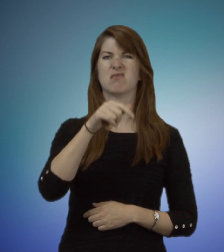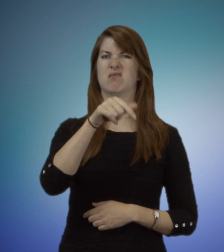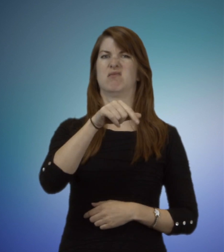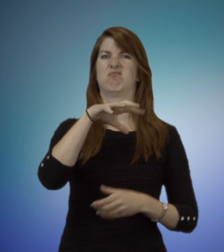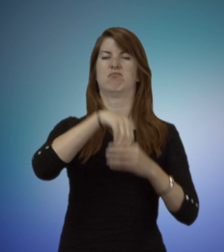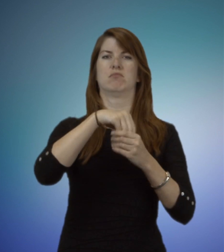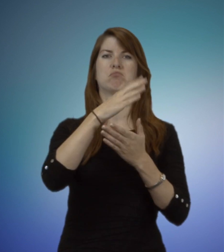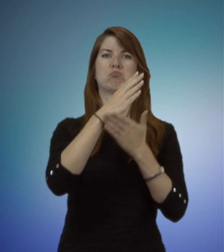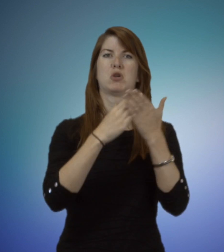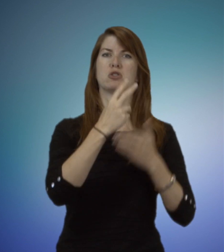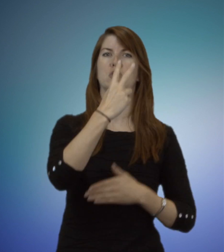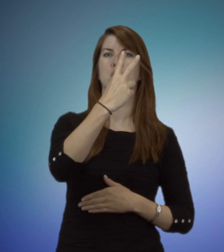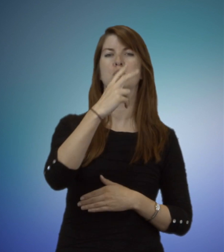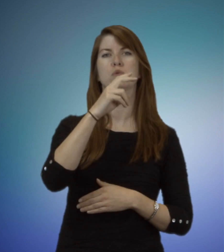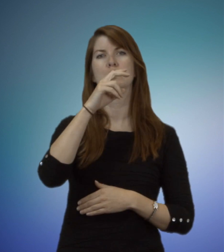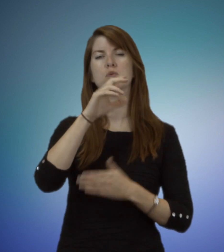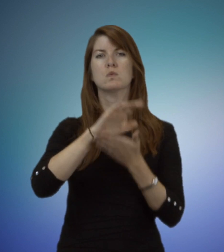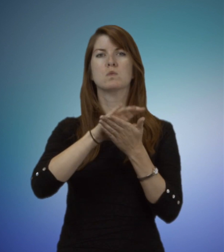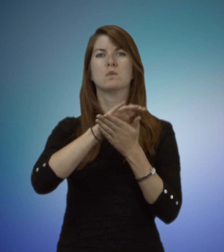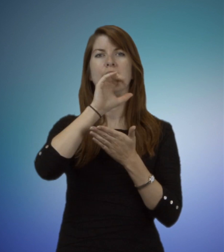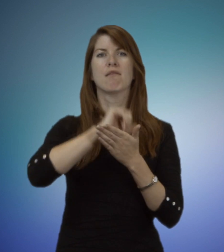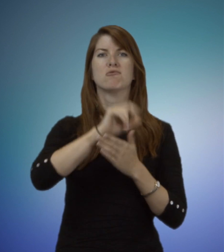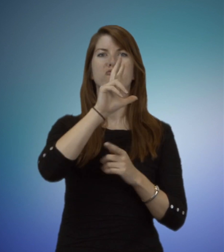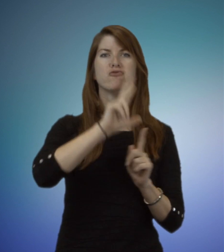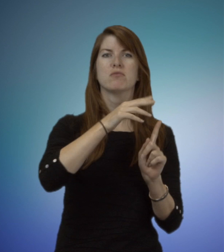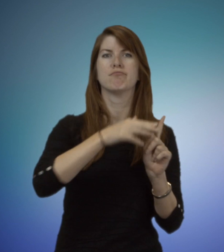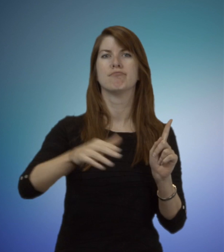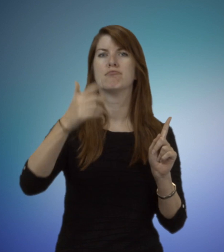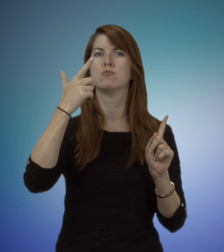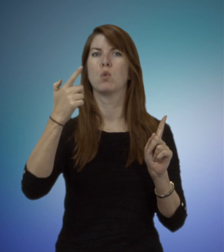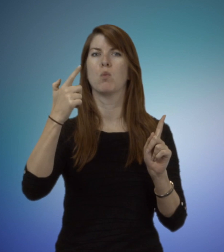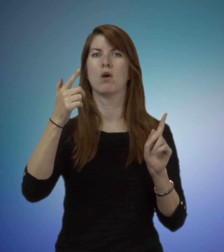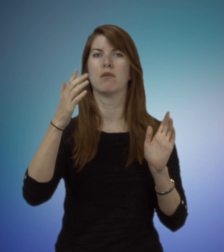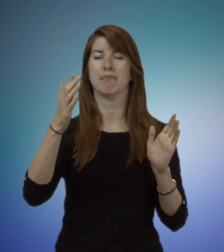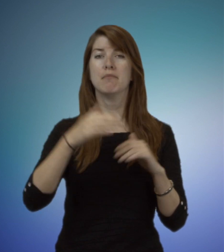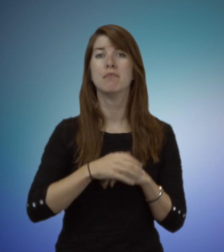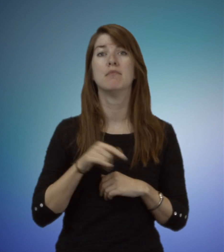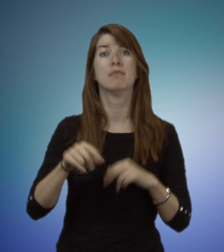ages 3 to 21, the title of this module is Speech and Language Evaluations.